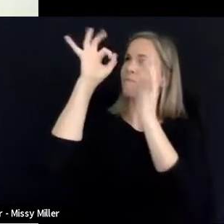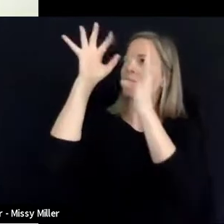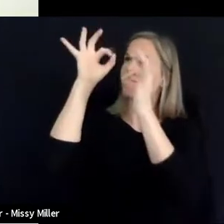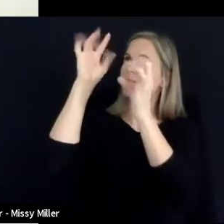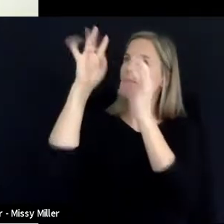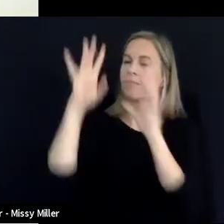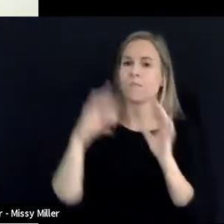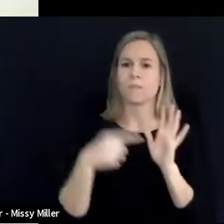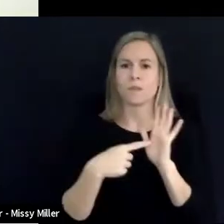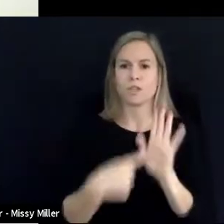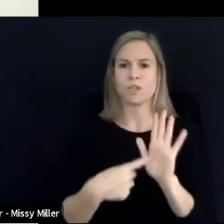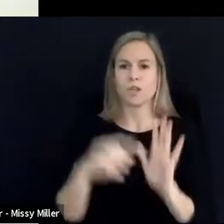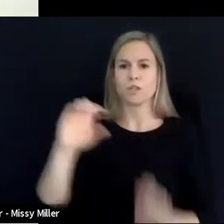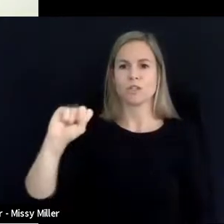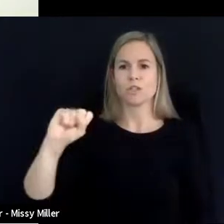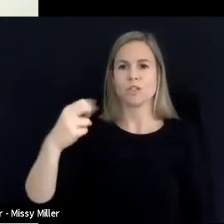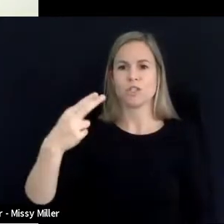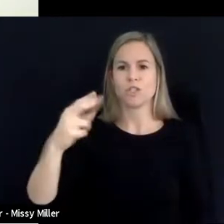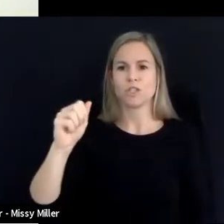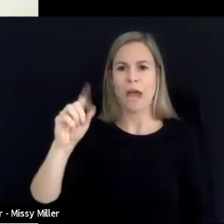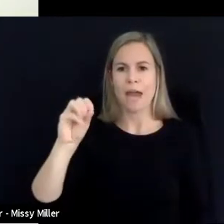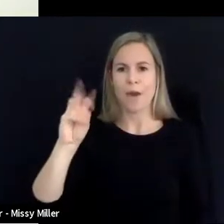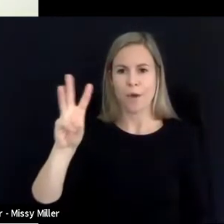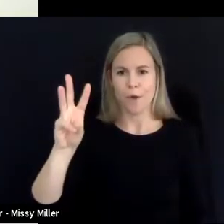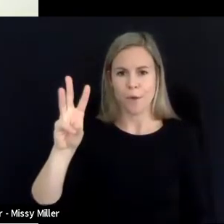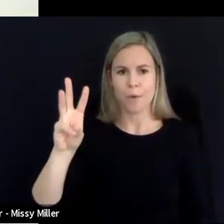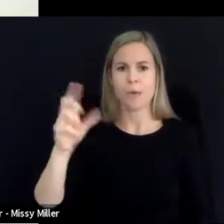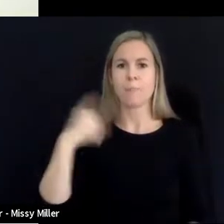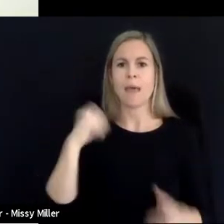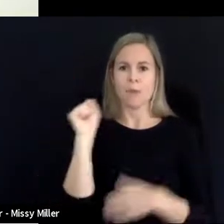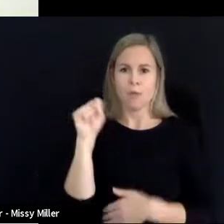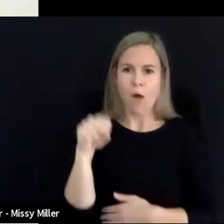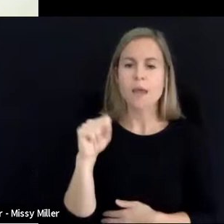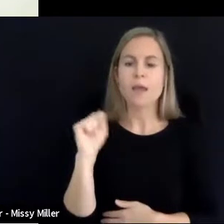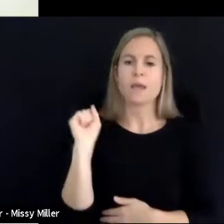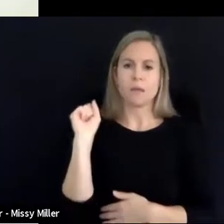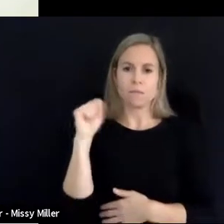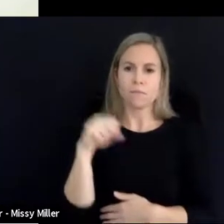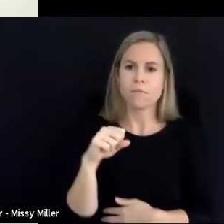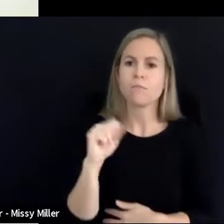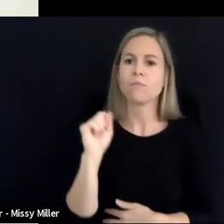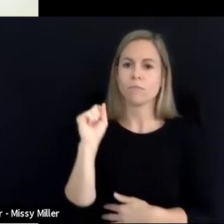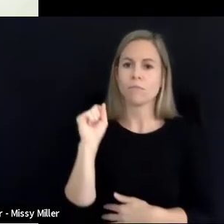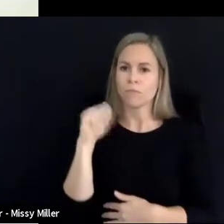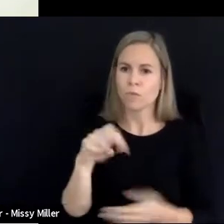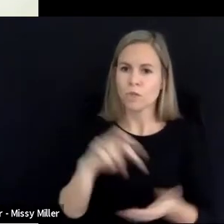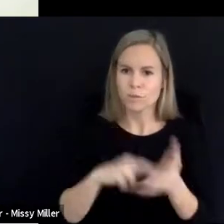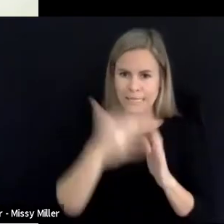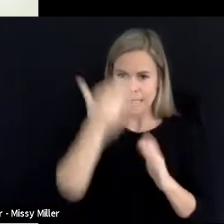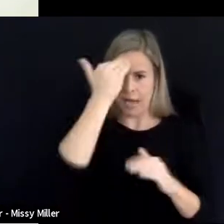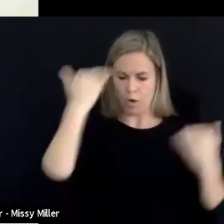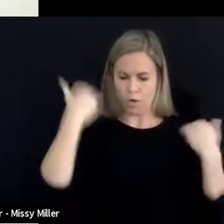and it's really kind of interesting. Rocking. To kind of keep track of my body and keeping it moving and rocking right now at the moment